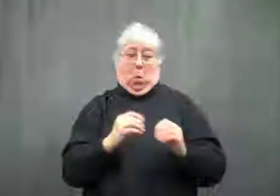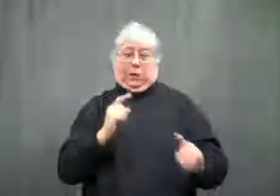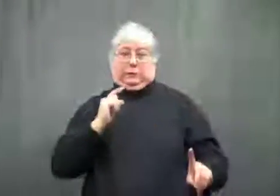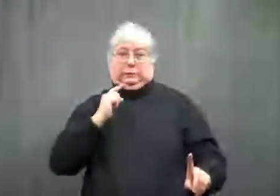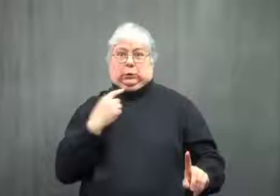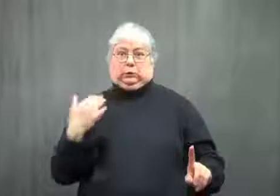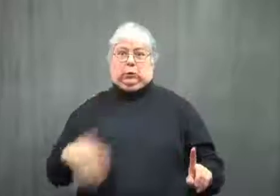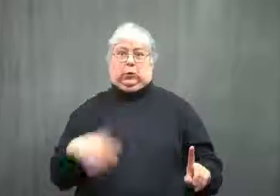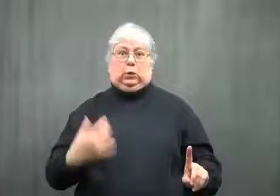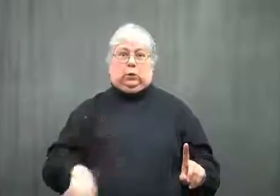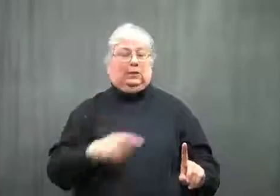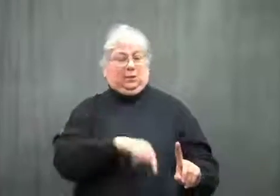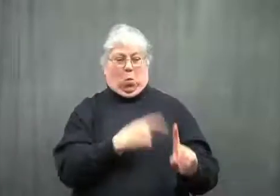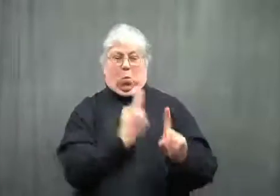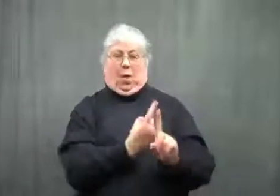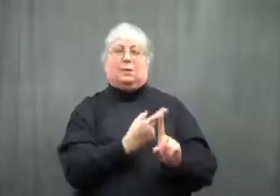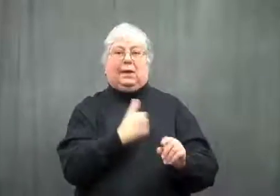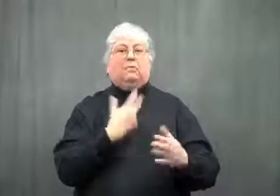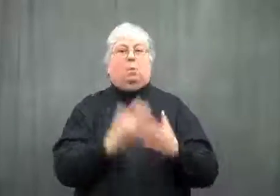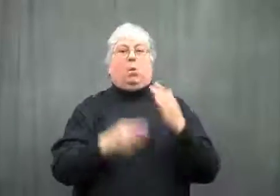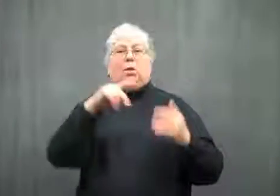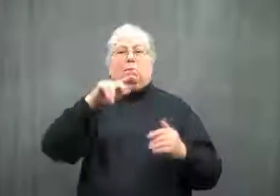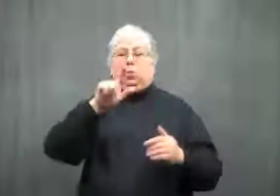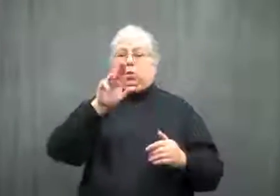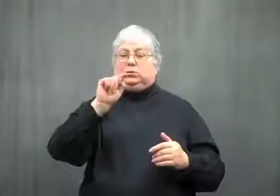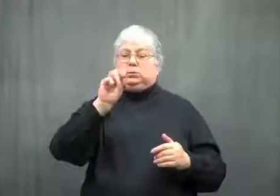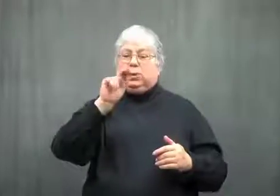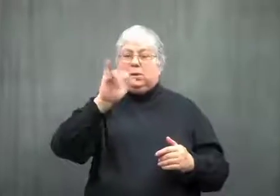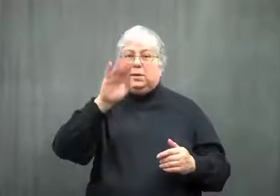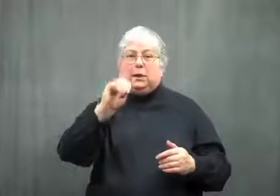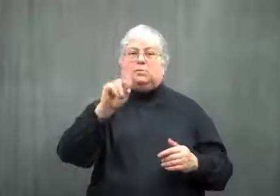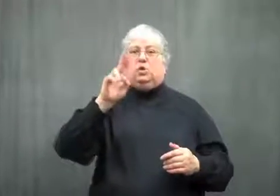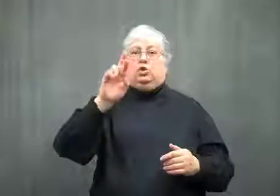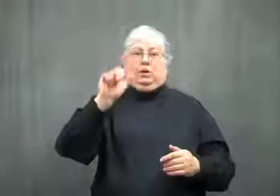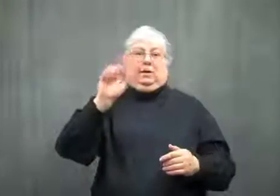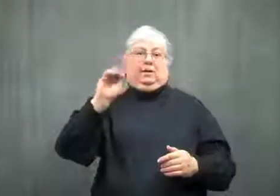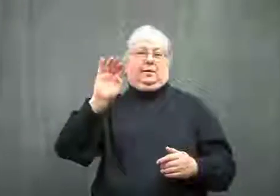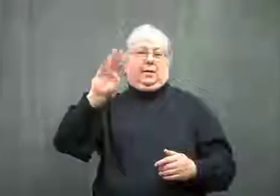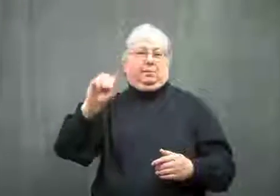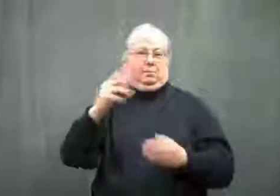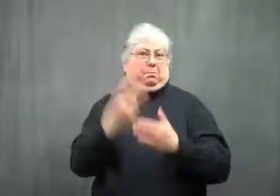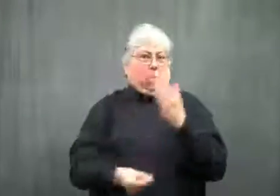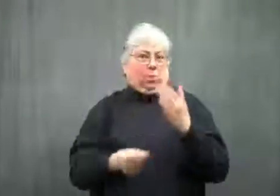It's a more serious situation as it's the only one with both uranium and plutonium in it.